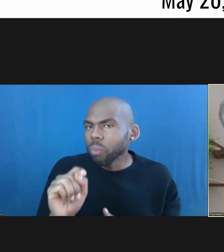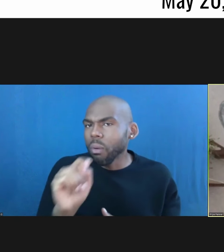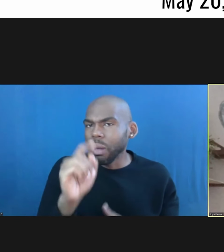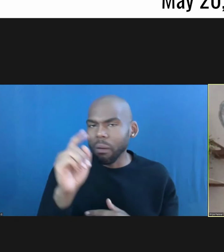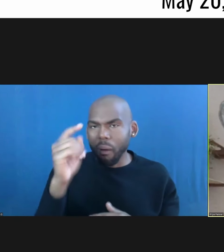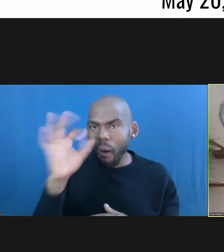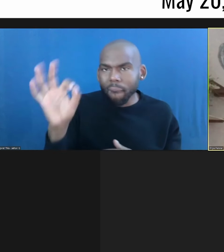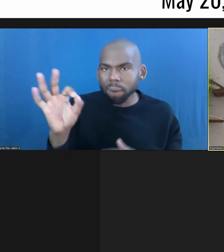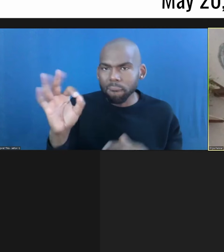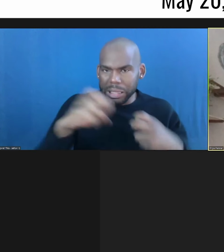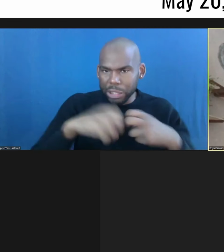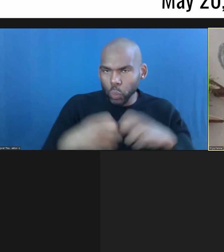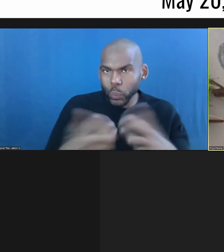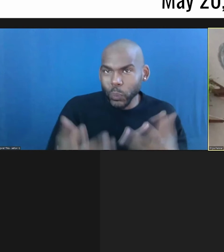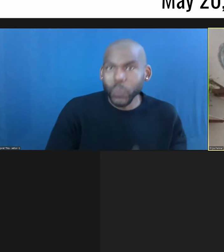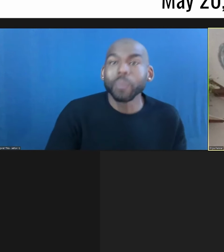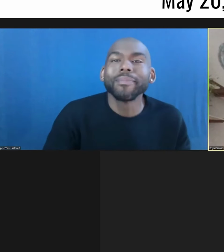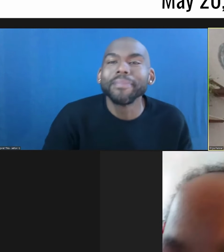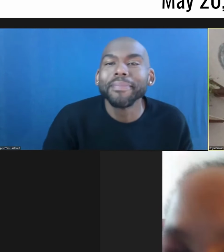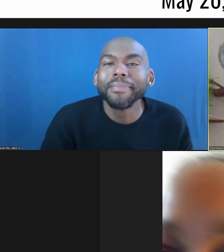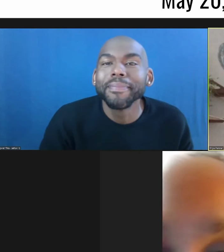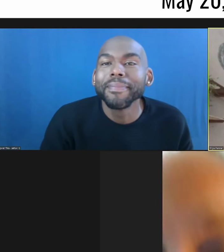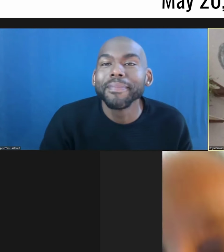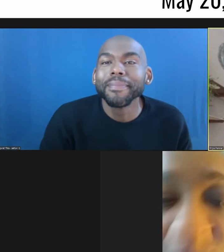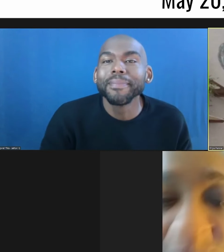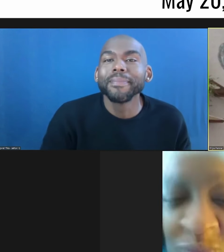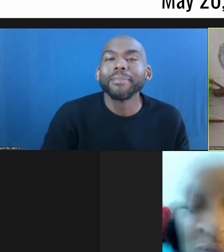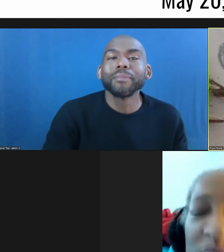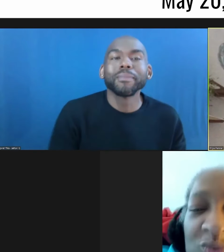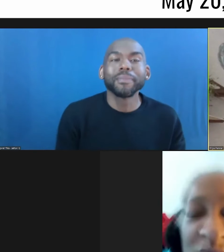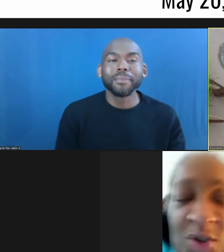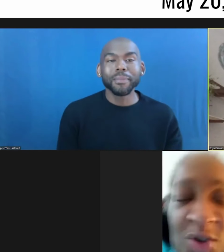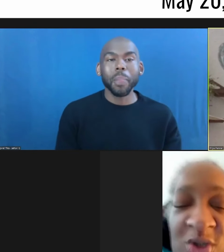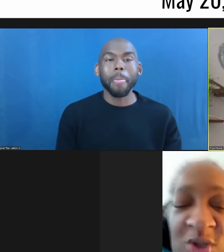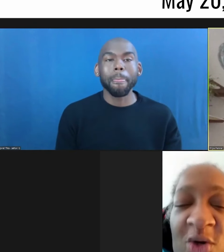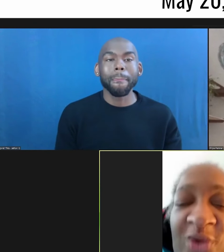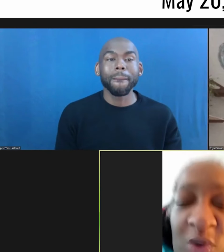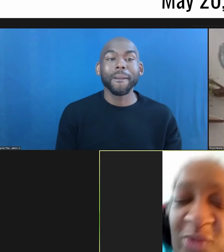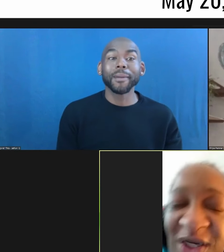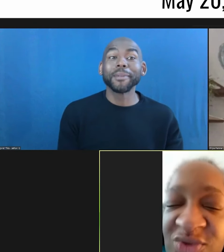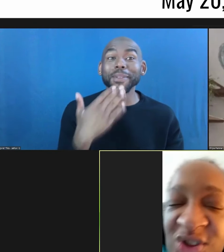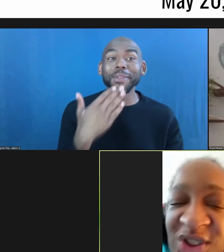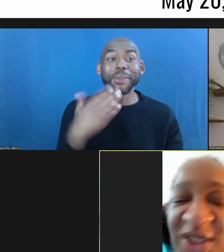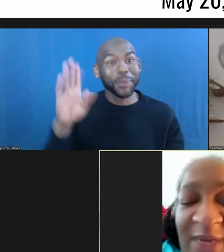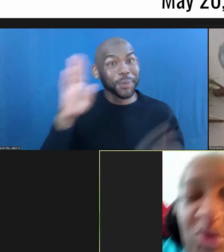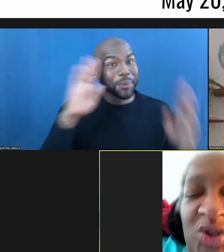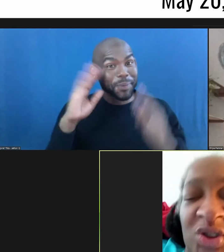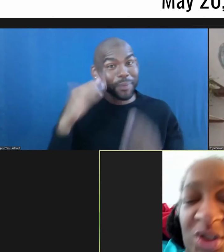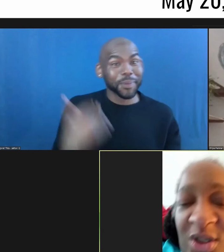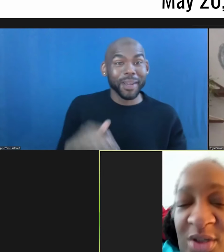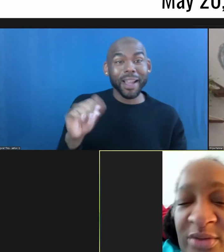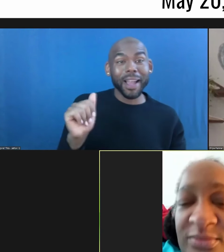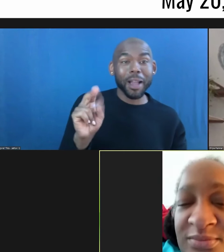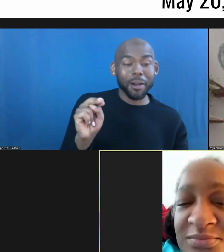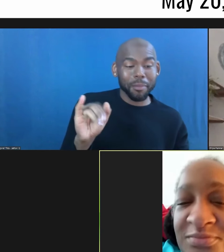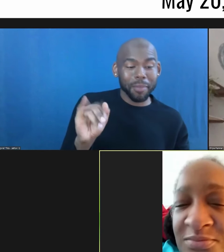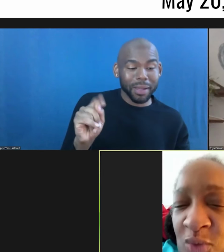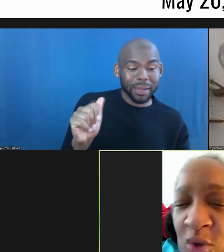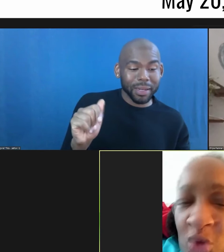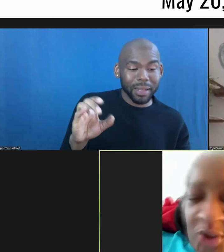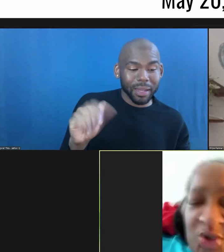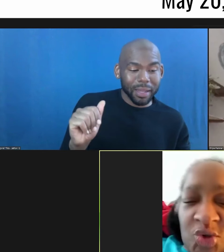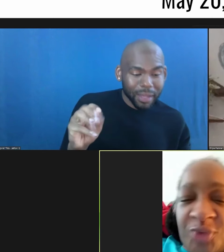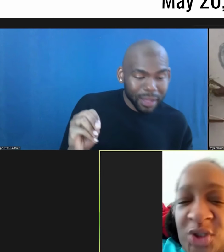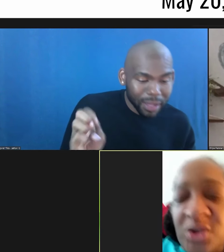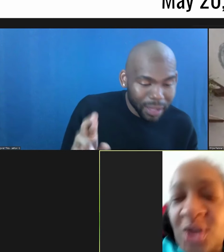Thank you. Hello, everyone, my name is Anita Cameron. Quick Description: